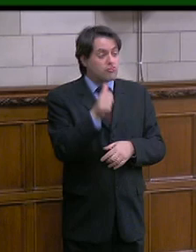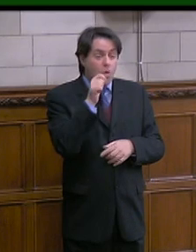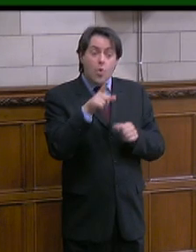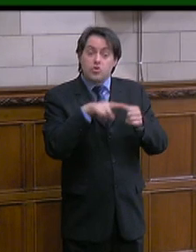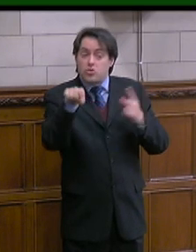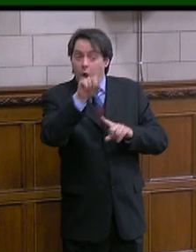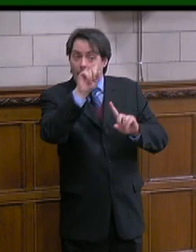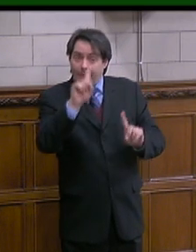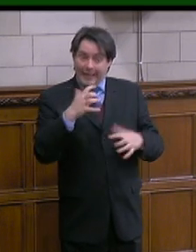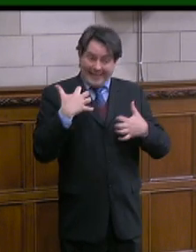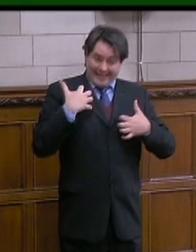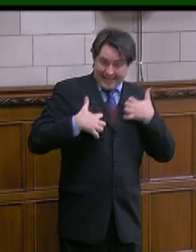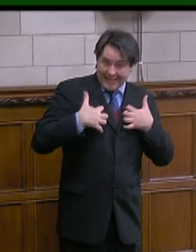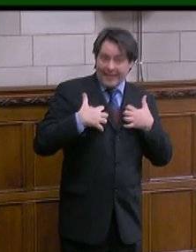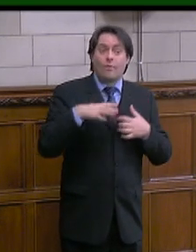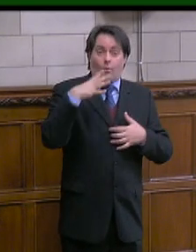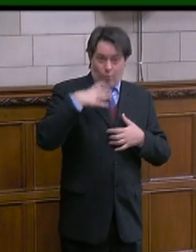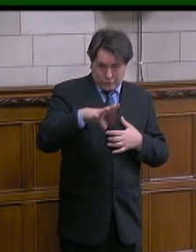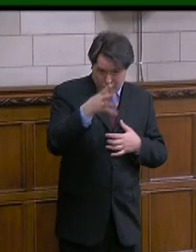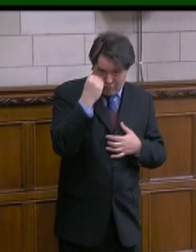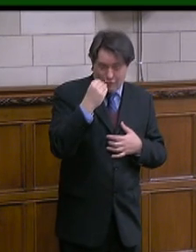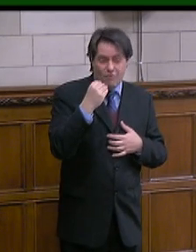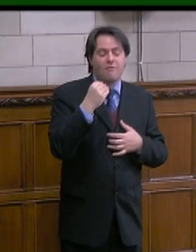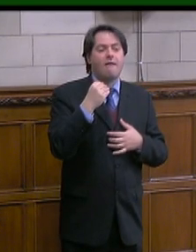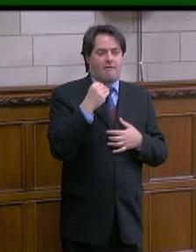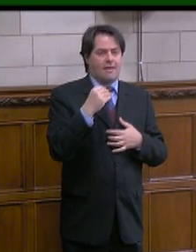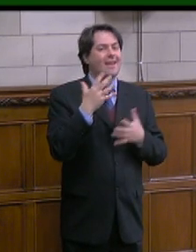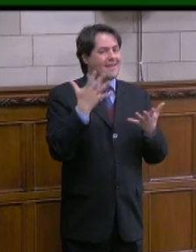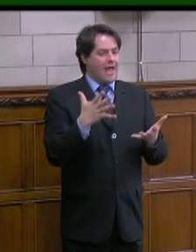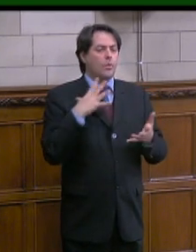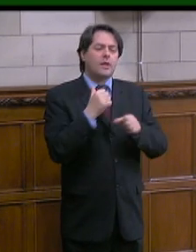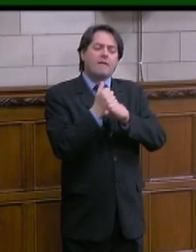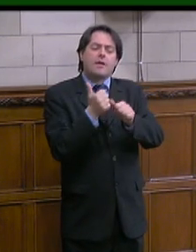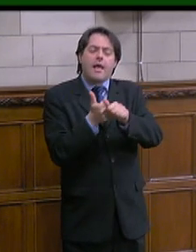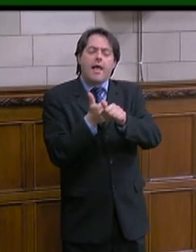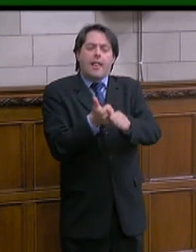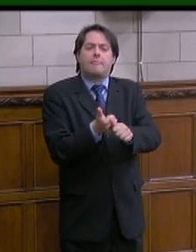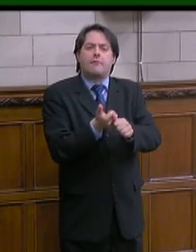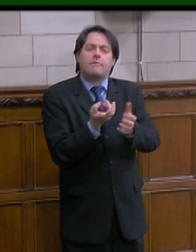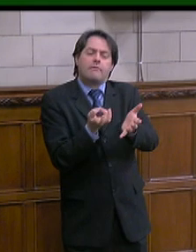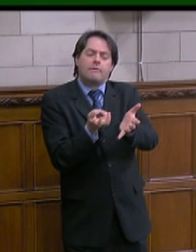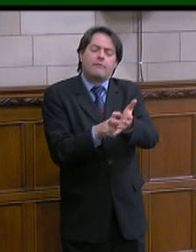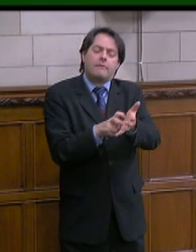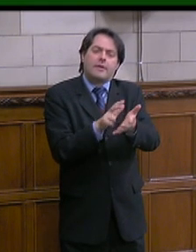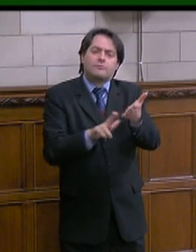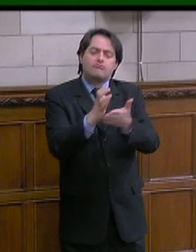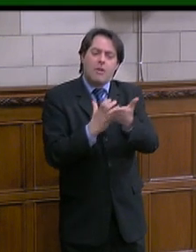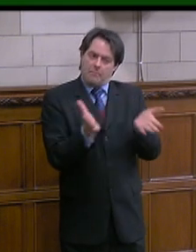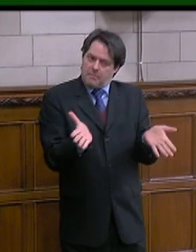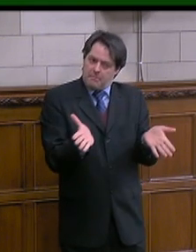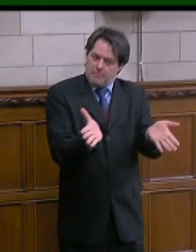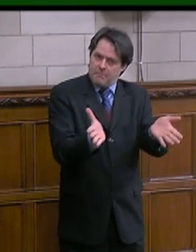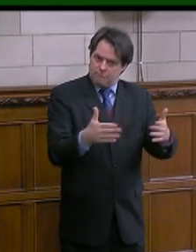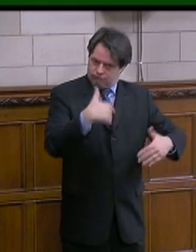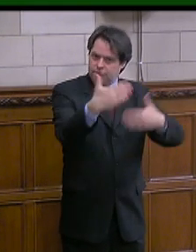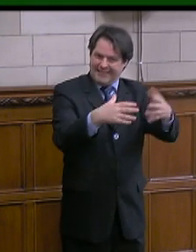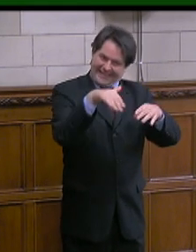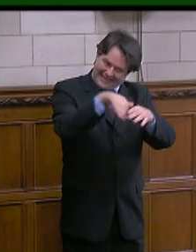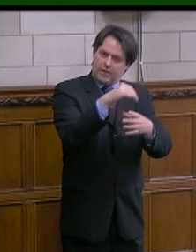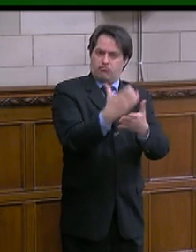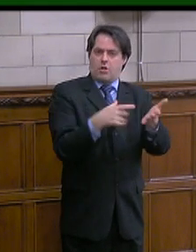and willing to learn BSL, but the Government must help to make it part of the curriculum.